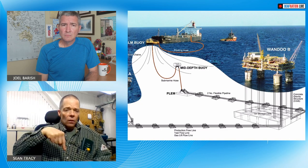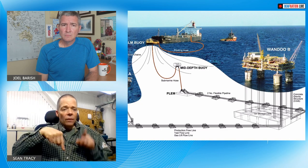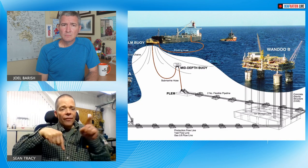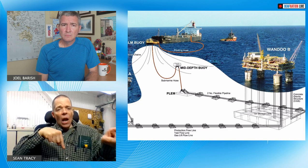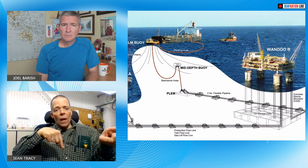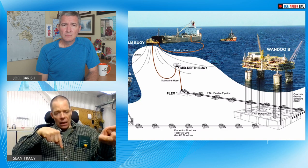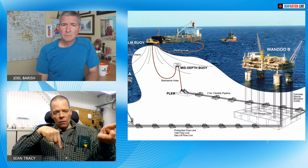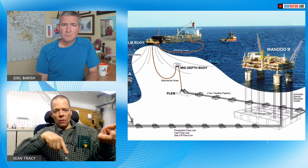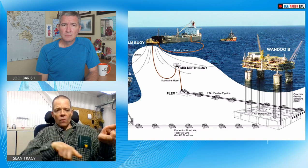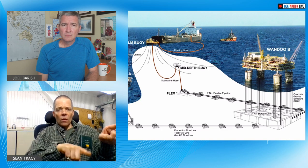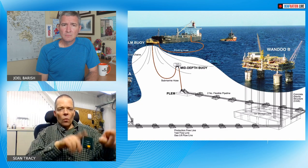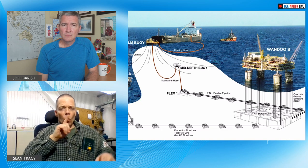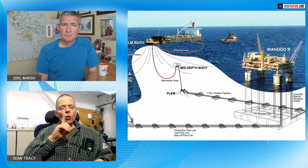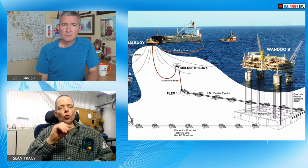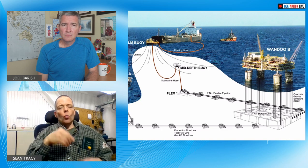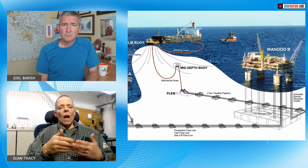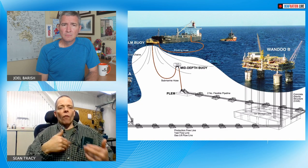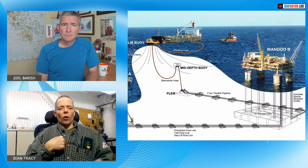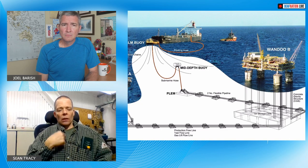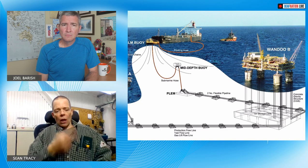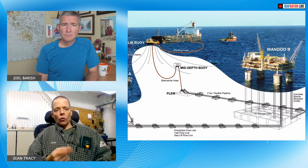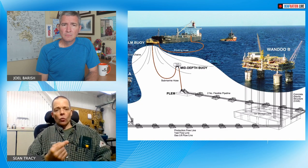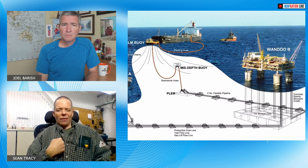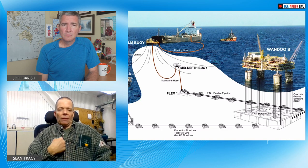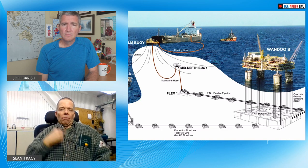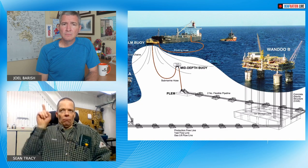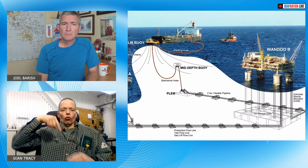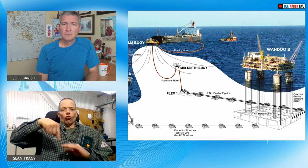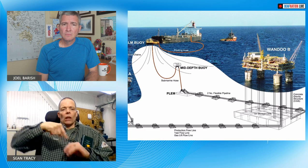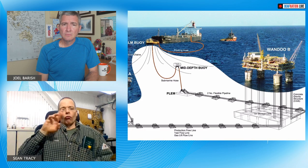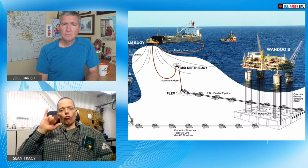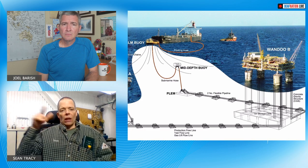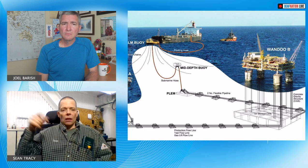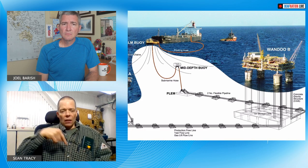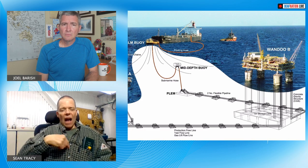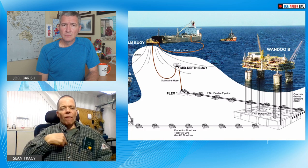If we're drilling down but the oil is in another direction, the drill will move wherever I tell it to. Well, not me pre se, but the person running the drill.